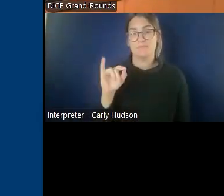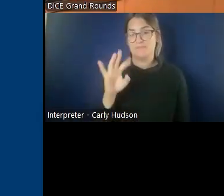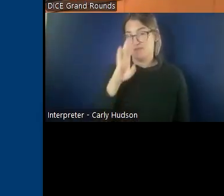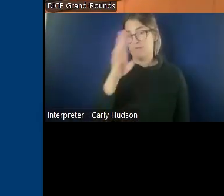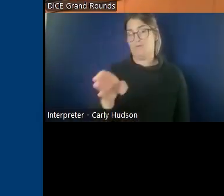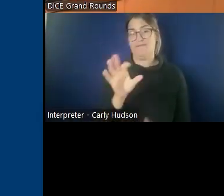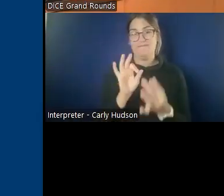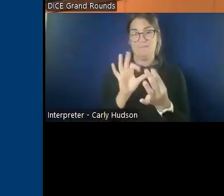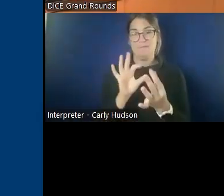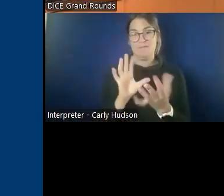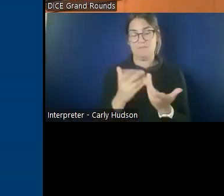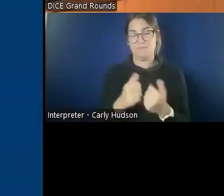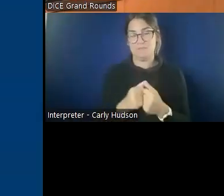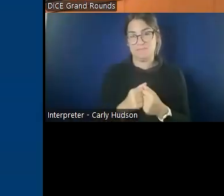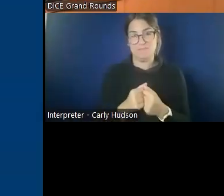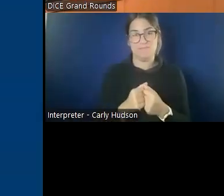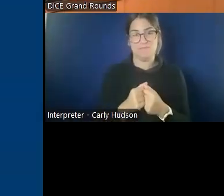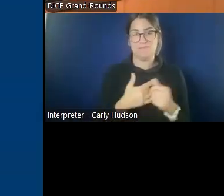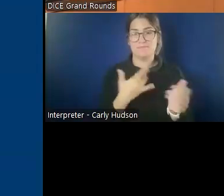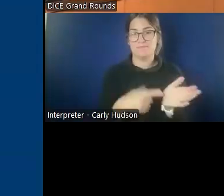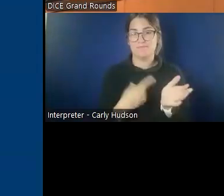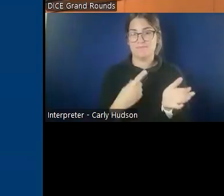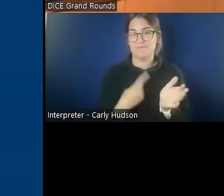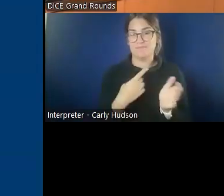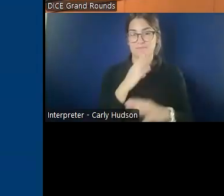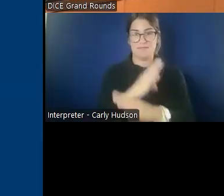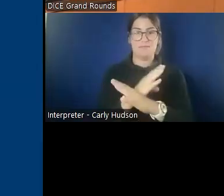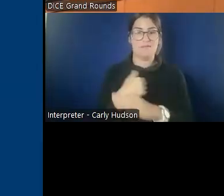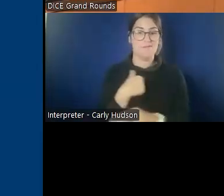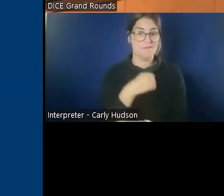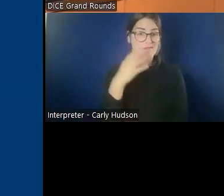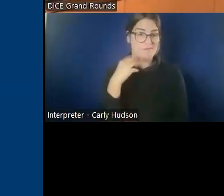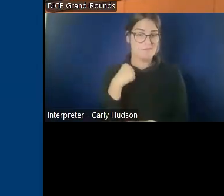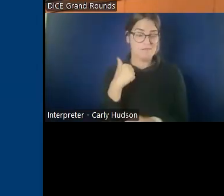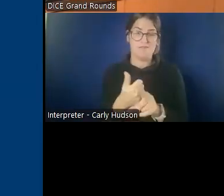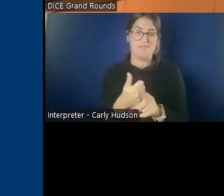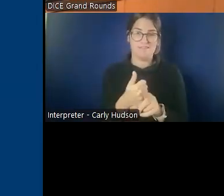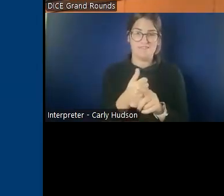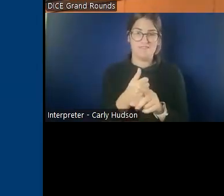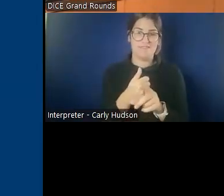but um it does feel sometimes that the barriers that we encounter act as almost like indirect